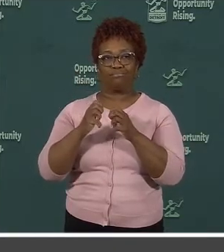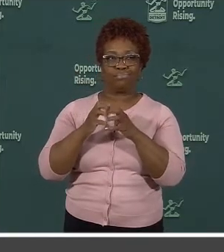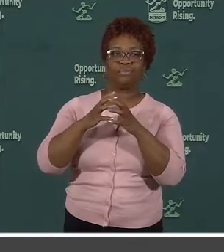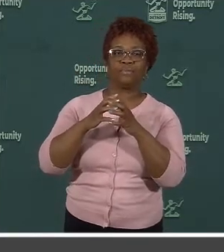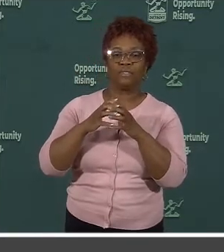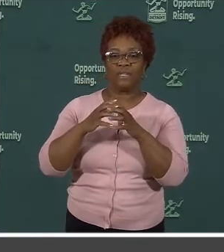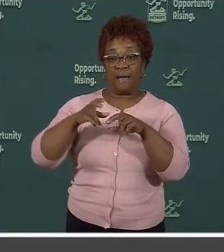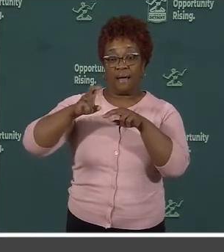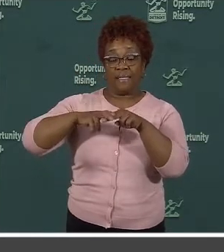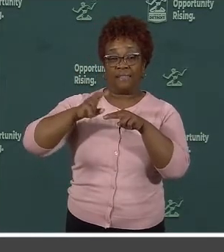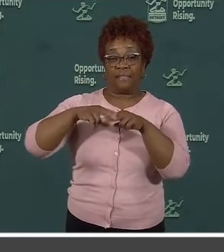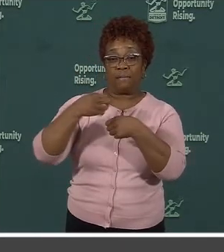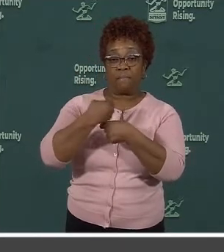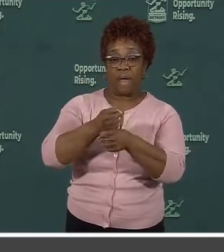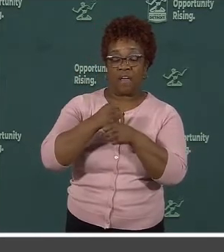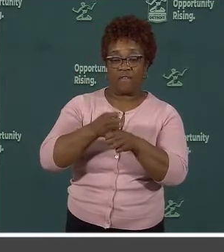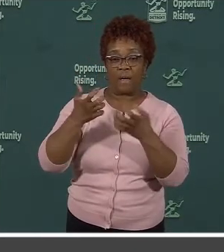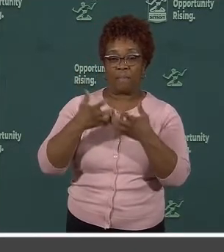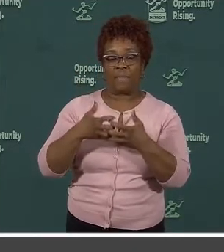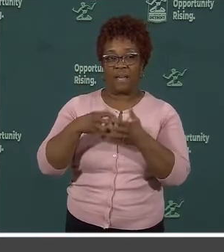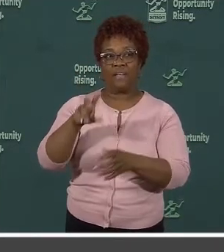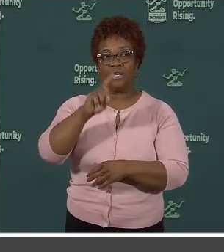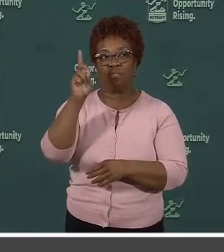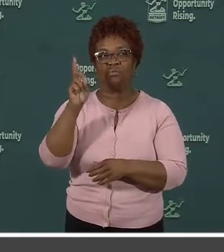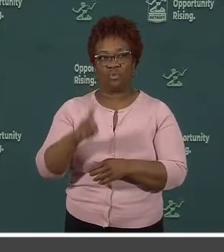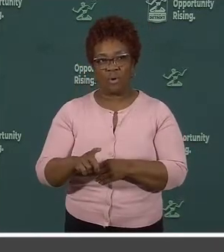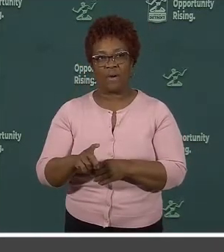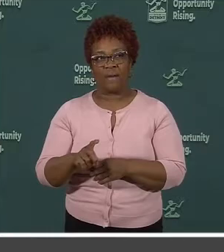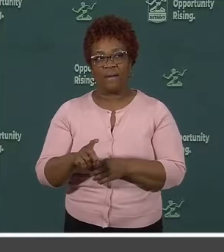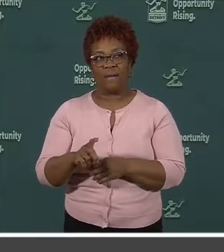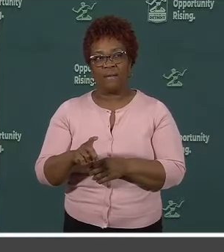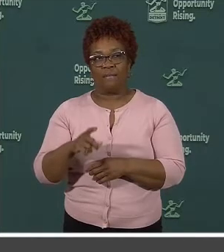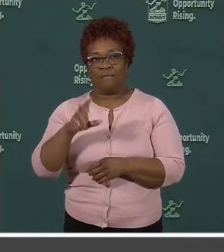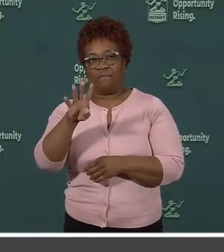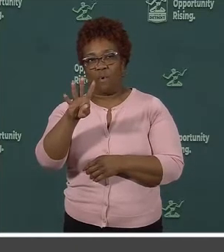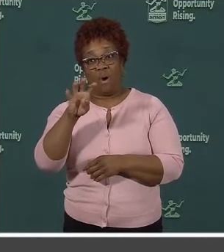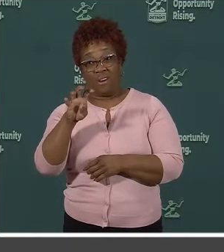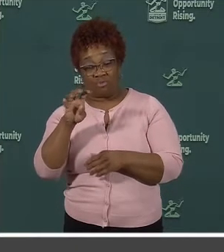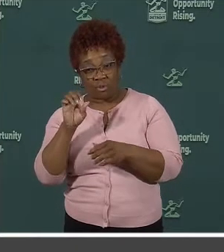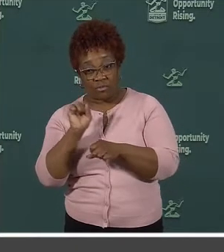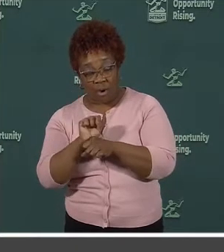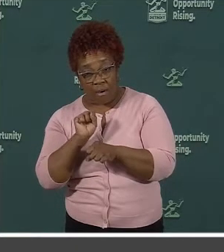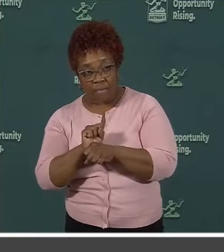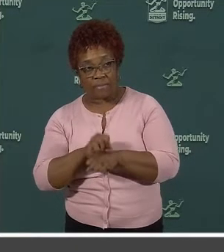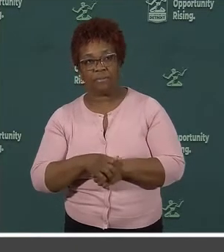AT THE OLD ABANDONED SAKTI SITE 400 JOBS MOSES SCHEPPER ACE